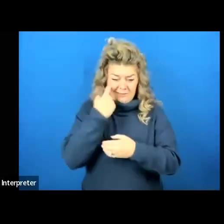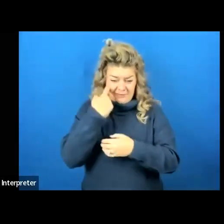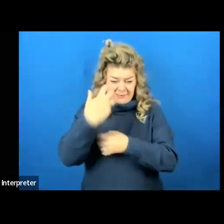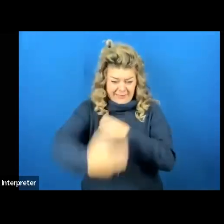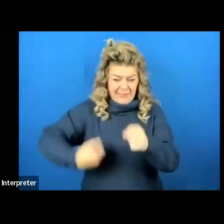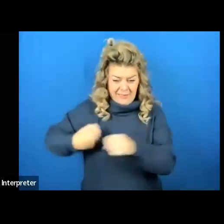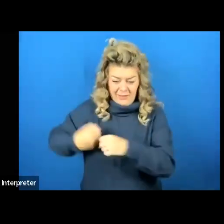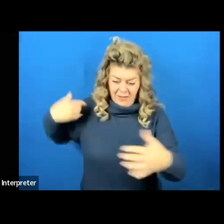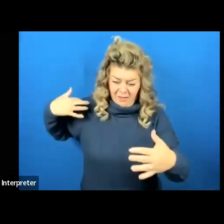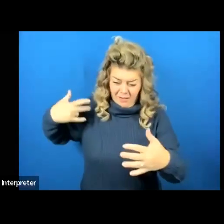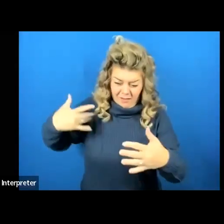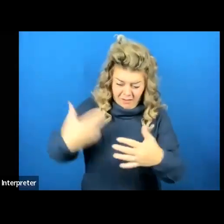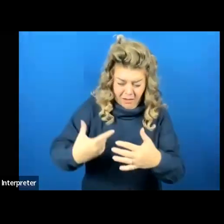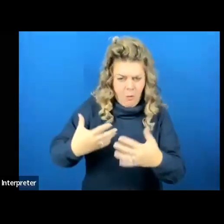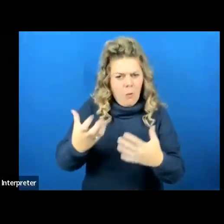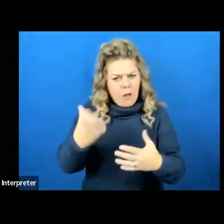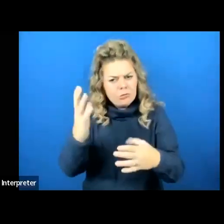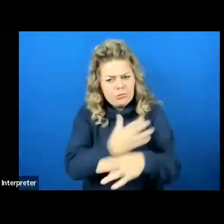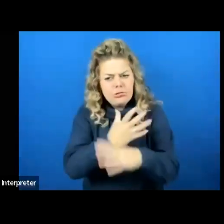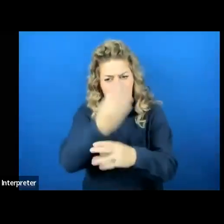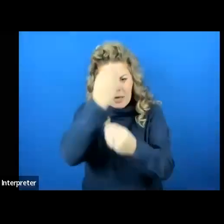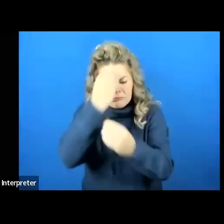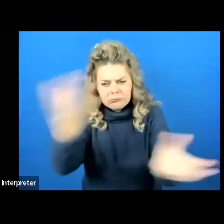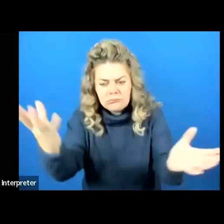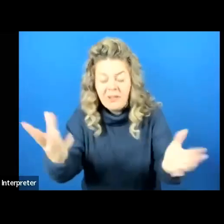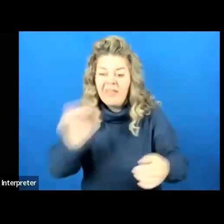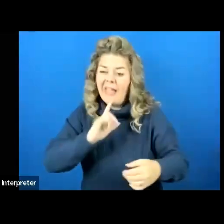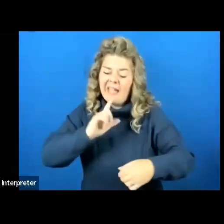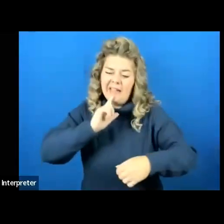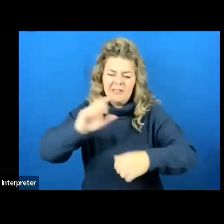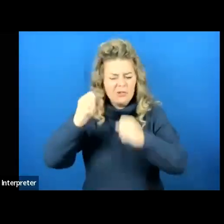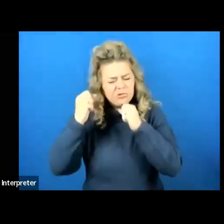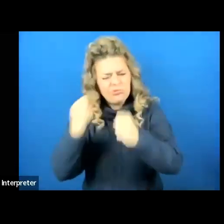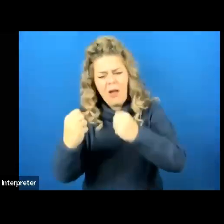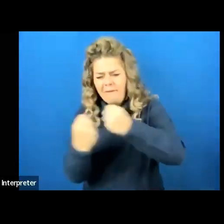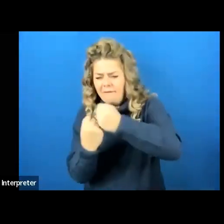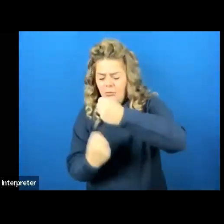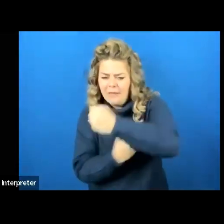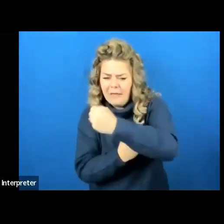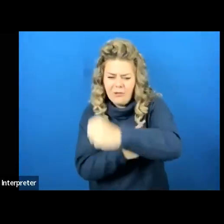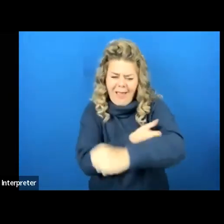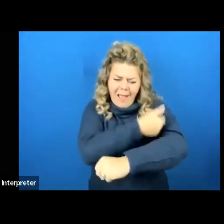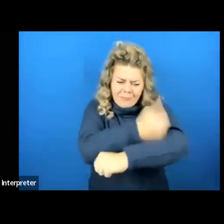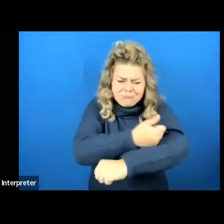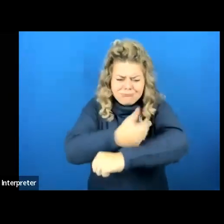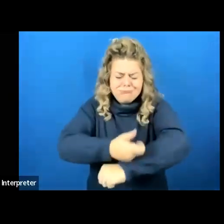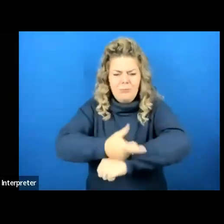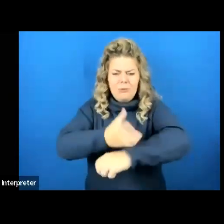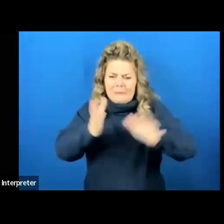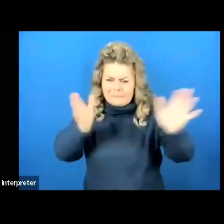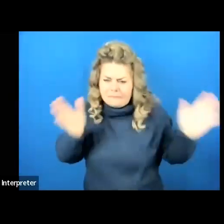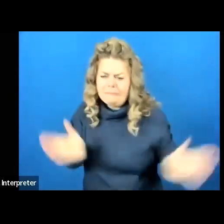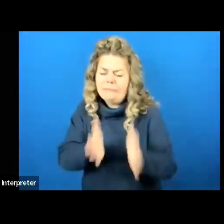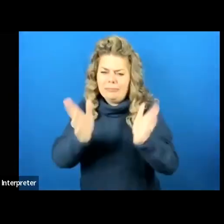which lays a strong foundation to energize and enhance our efforts as we begin the launch of year two.